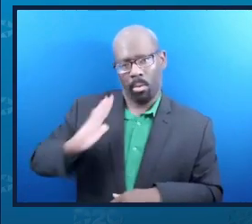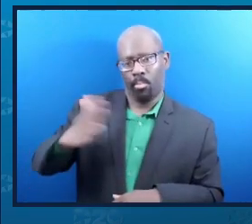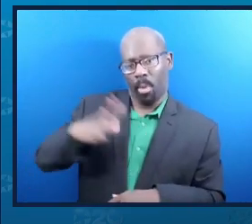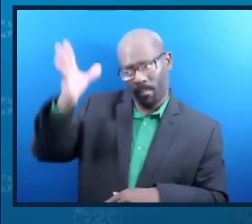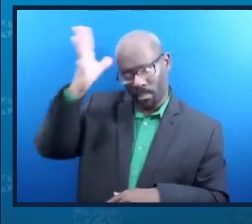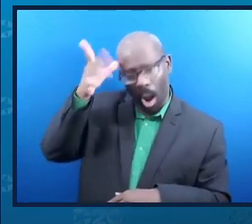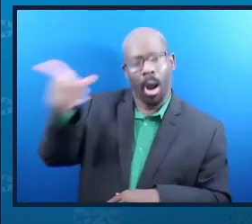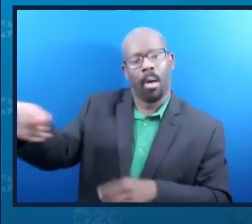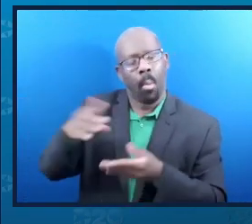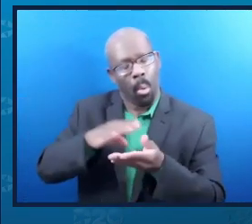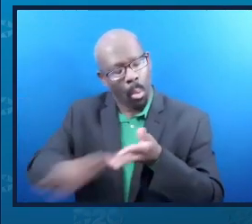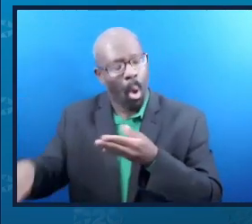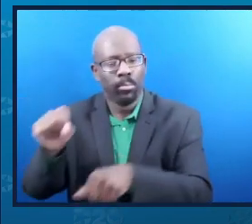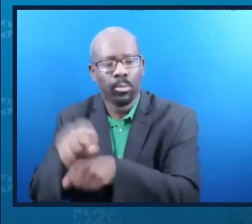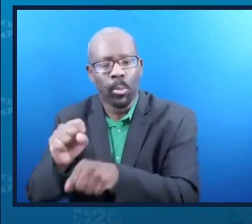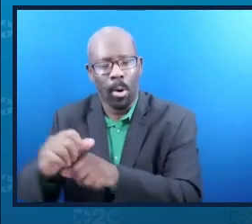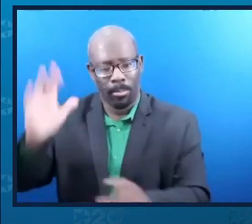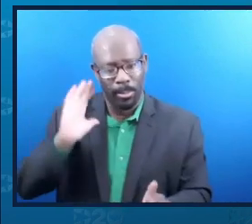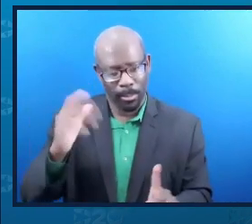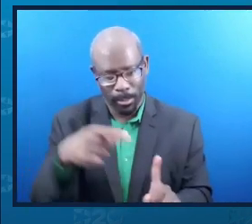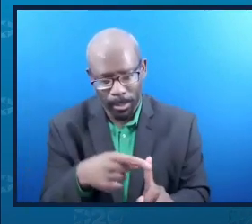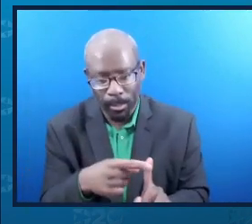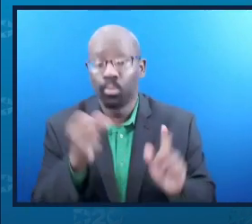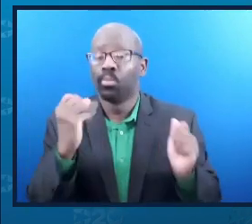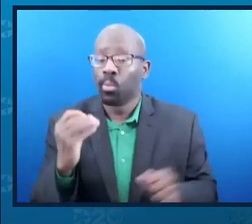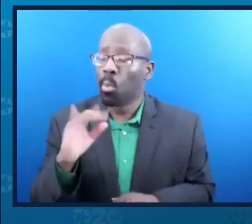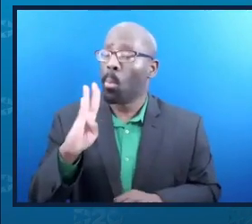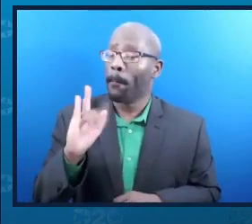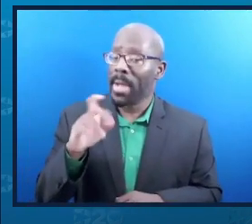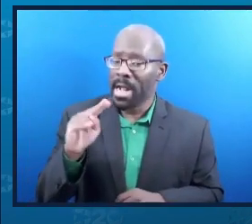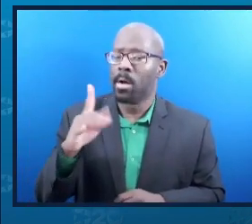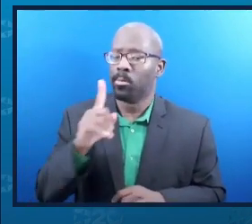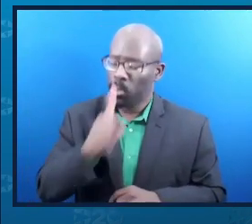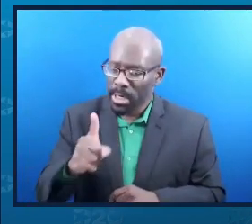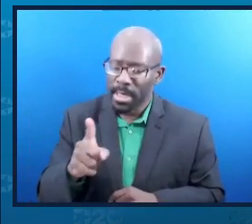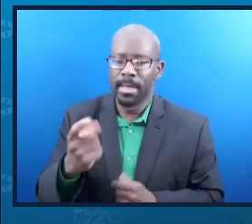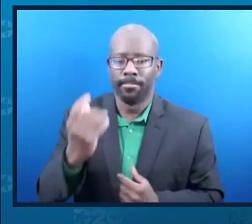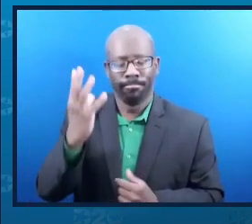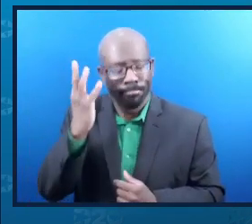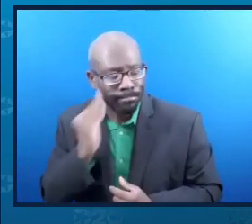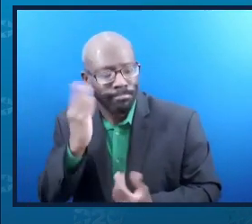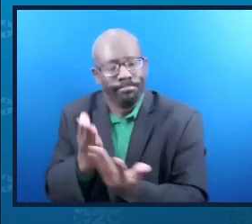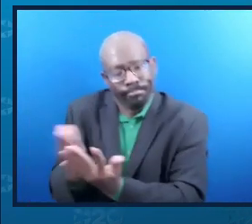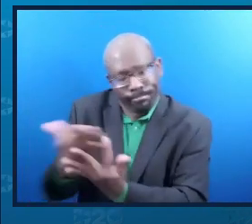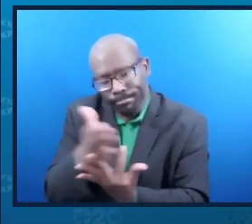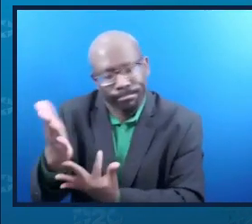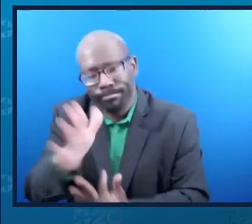WHEN JOE LISTENS TO A PARENT WHO IS TRYING TO HOLD IT ALTOGETHER,